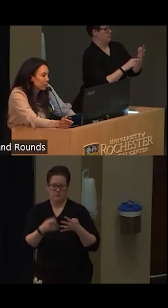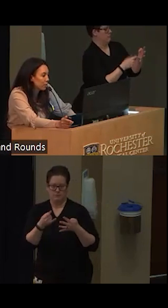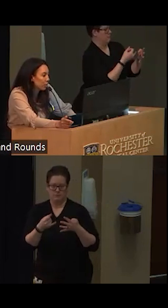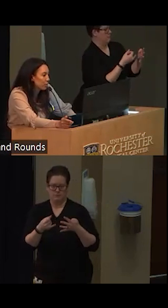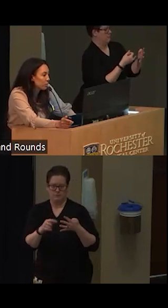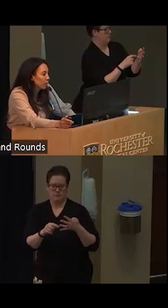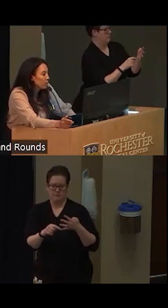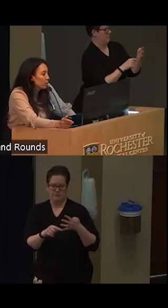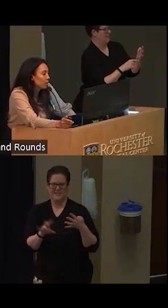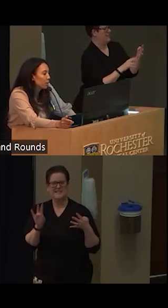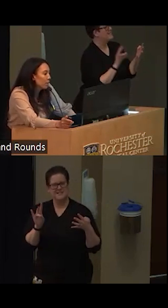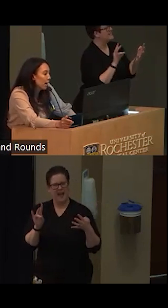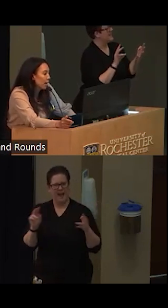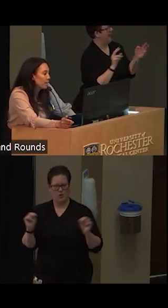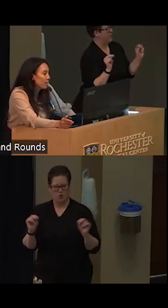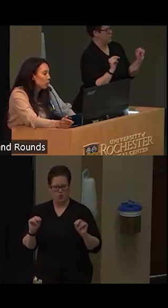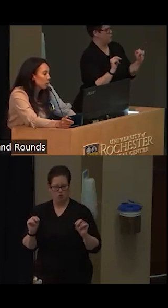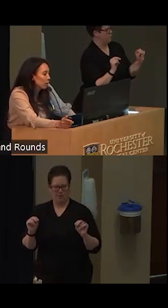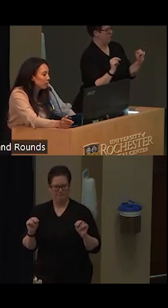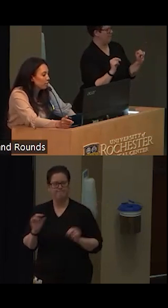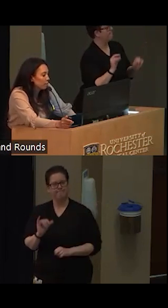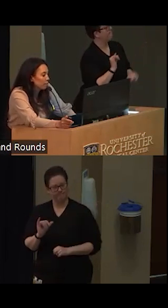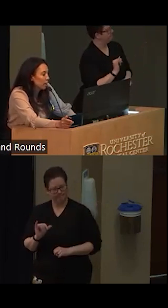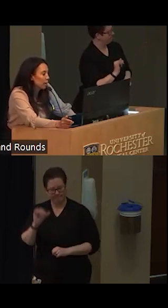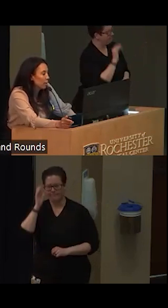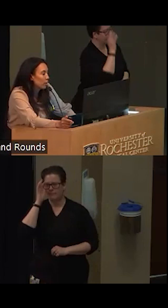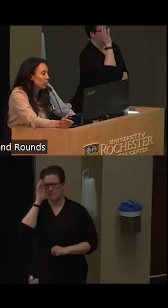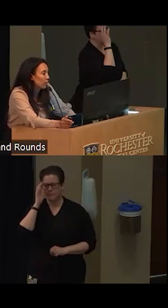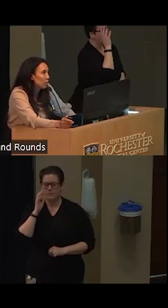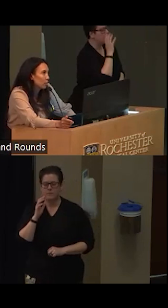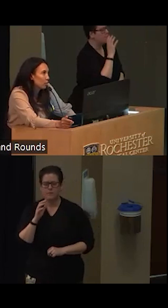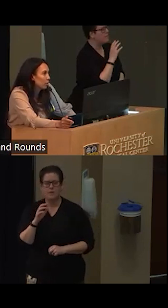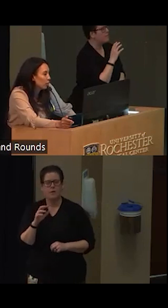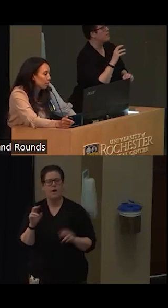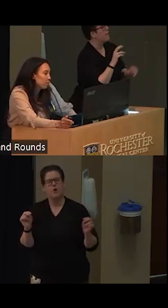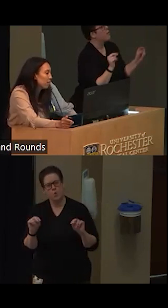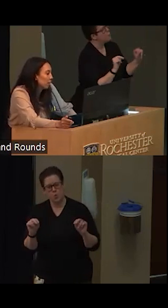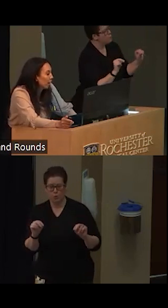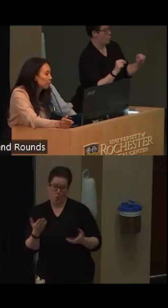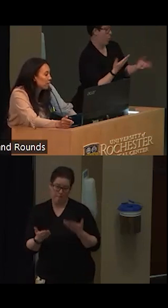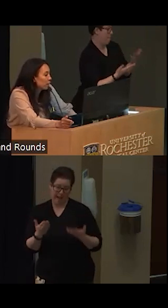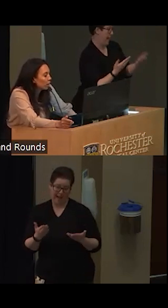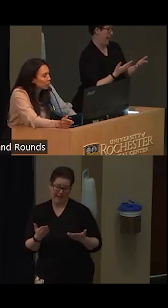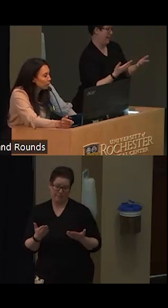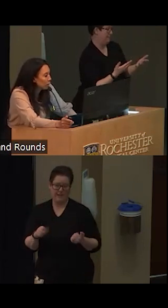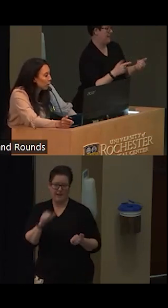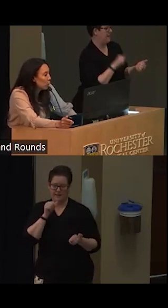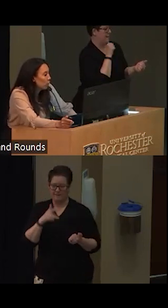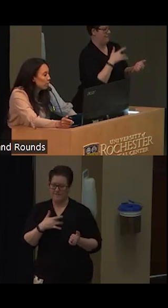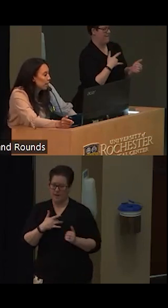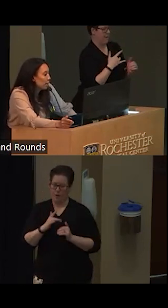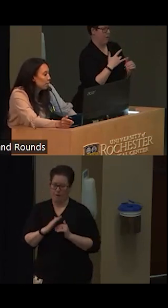neutrals so we know that they were neutral or maybe even I would say uncomfortable with being